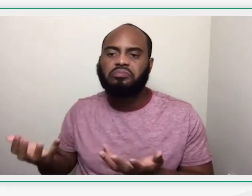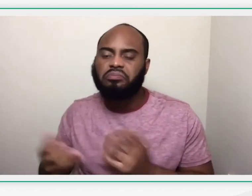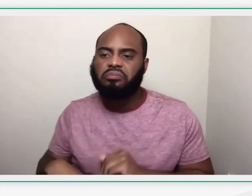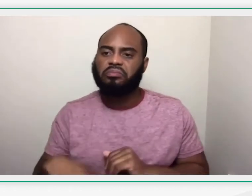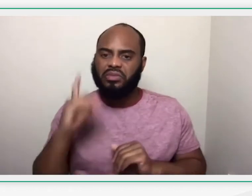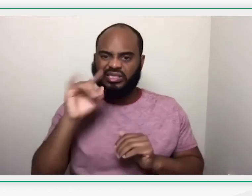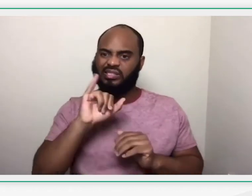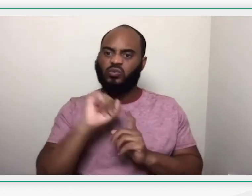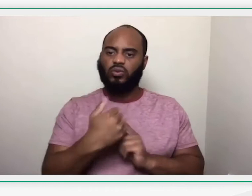Now, a soft inquiry